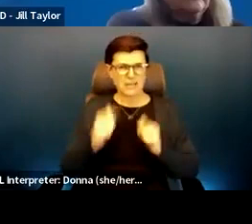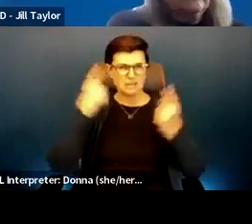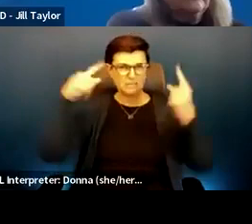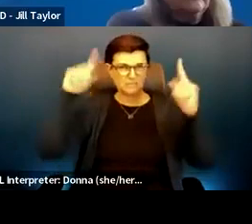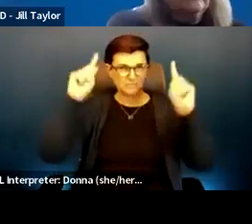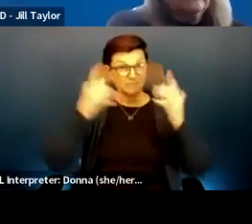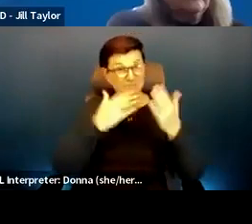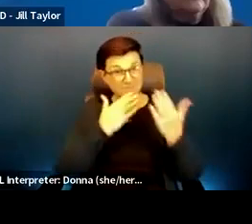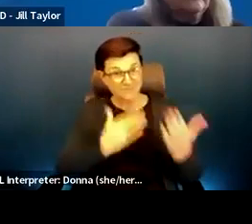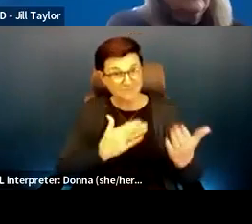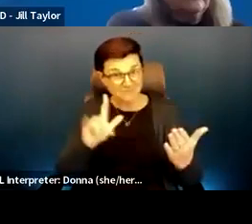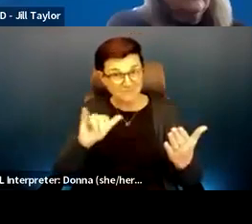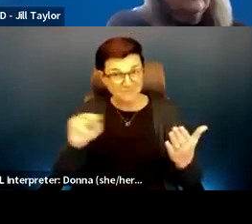I really appreciate you raising that.